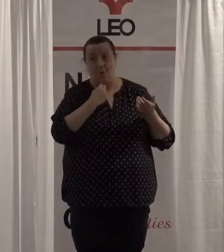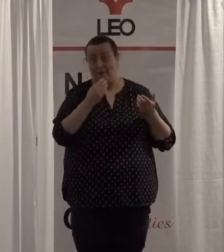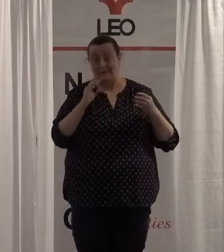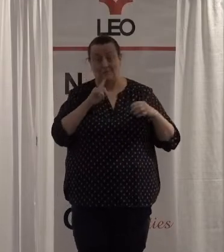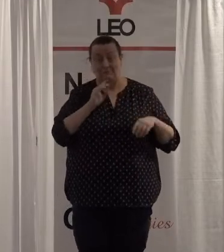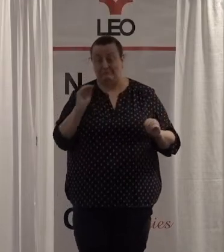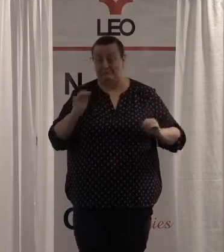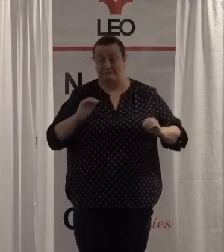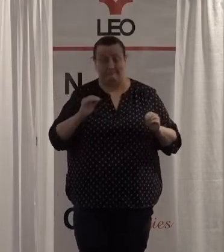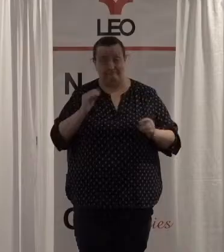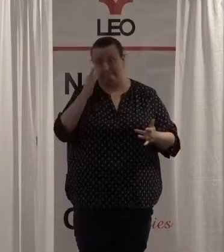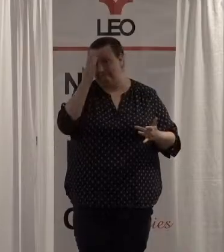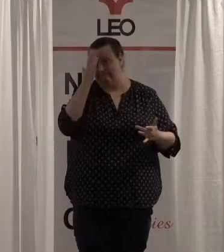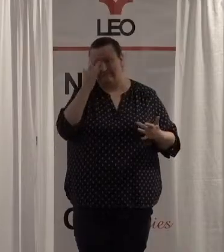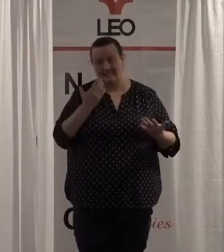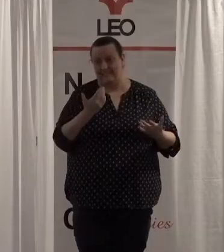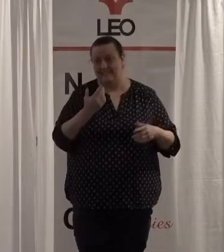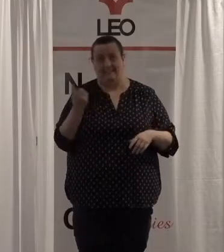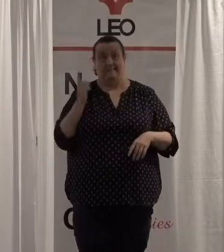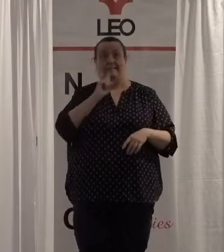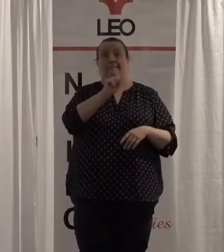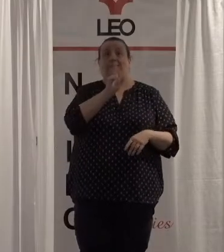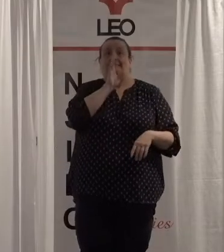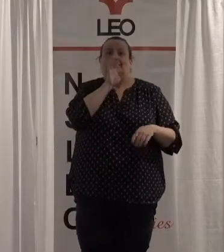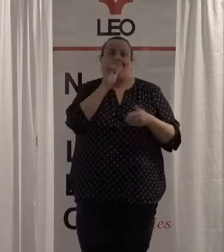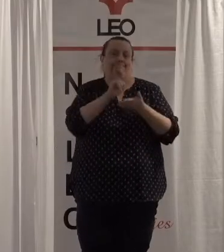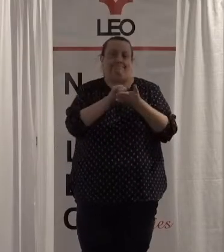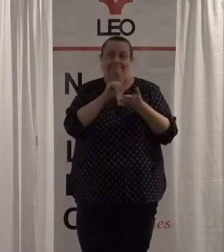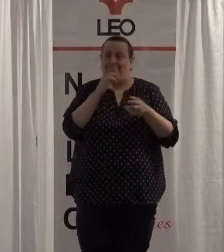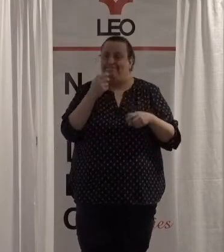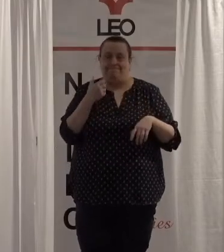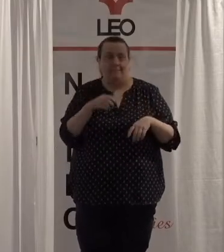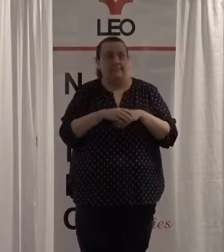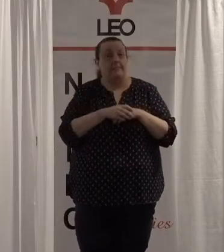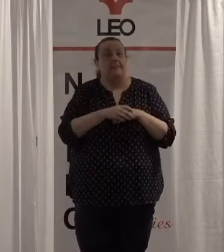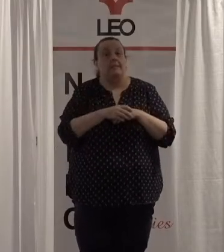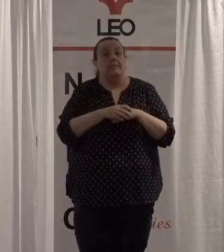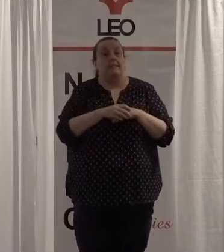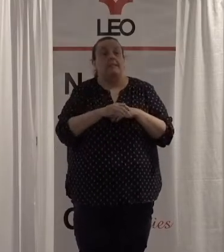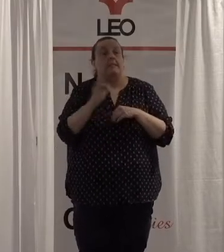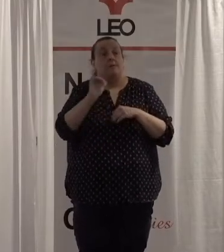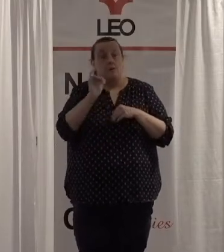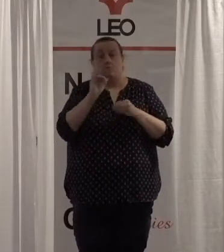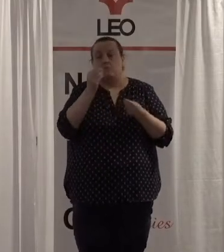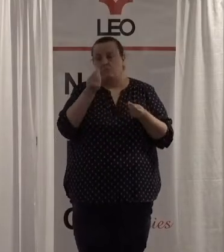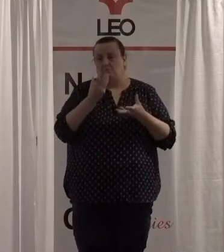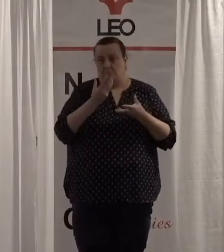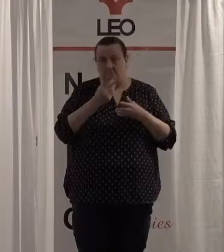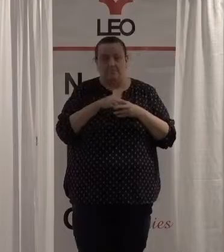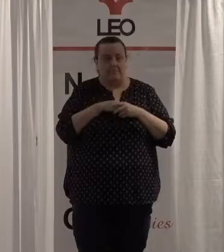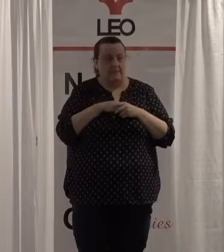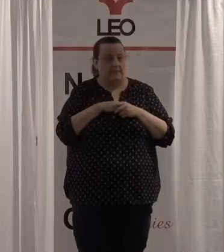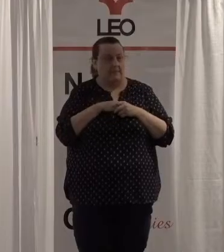SO IT WOULD NOT HAVE GONE VERY WELL. SHE ALSO DID GIVE ME A COUPLE OF LITTLE THINGS JUST TO MENTION.